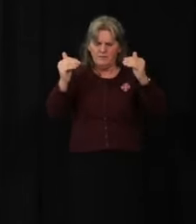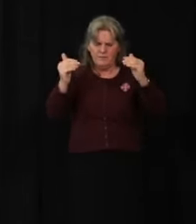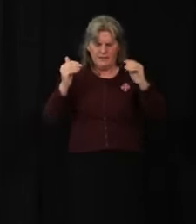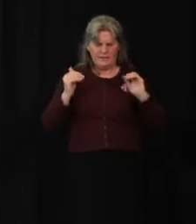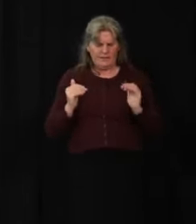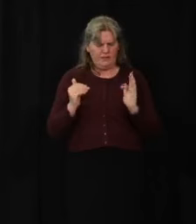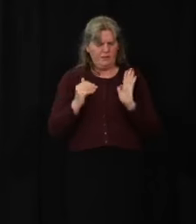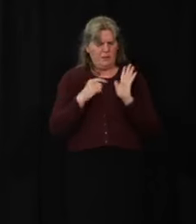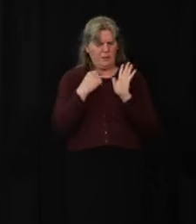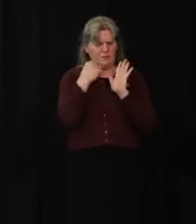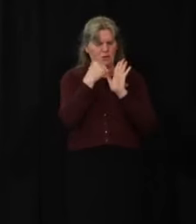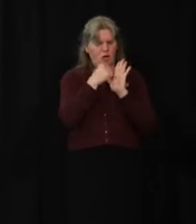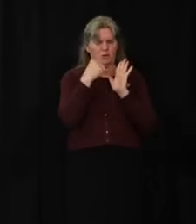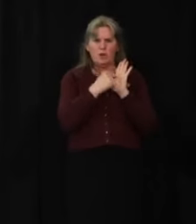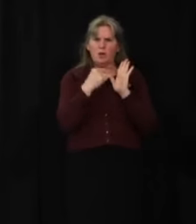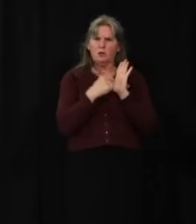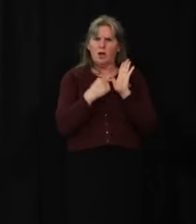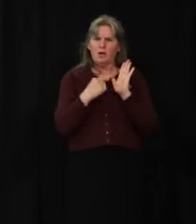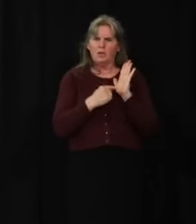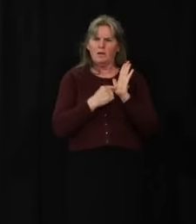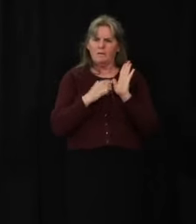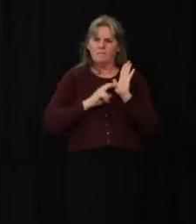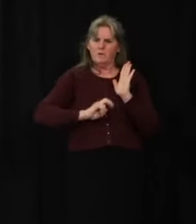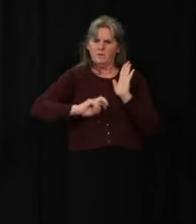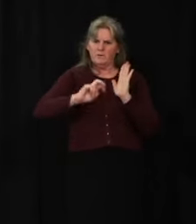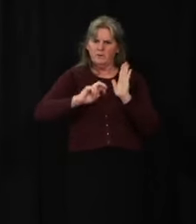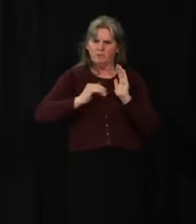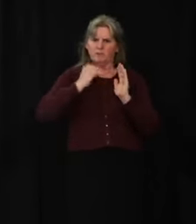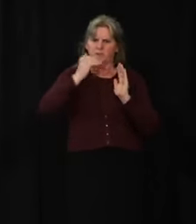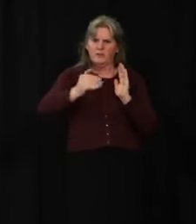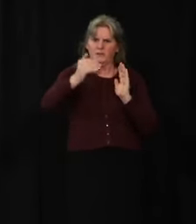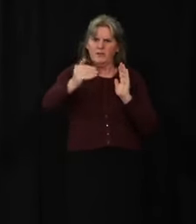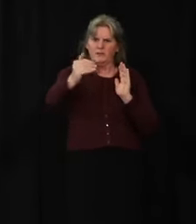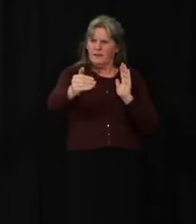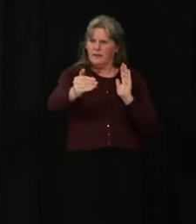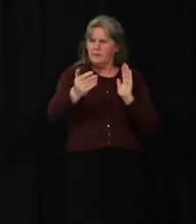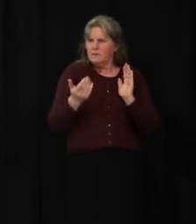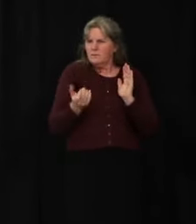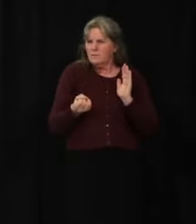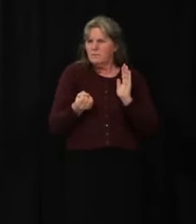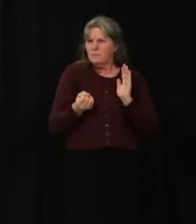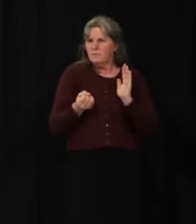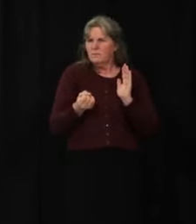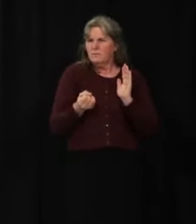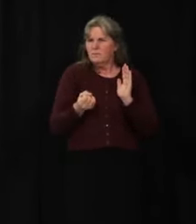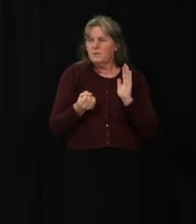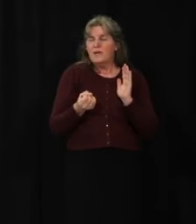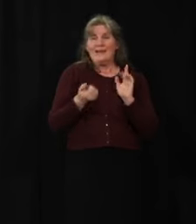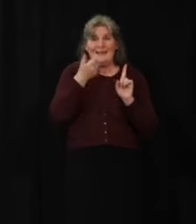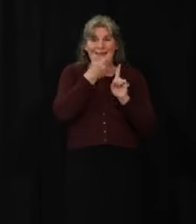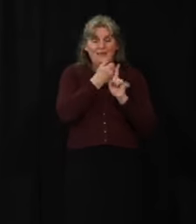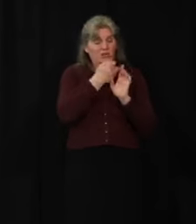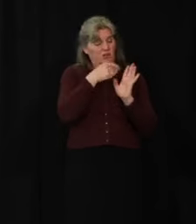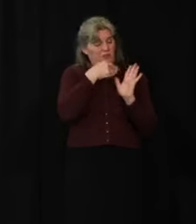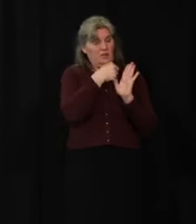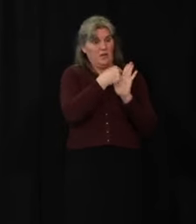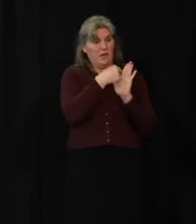Health capacity is number 5, and number 6 being virus spread and containment.